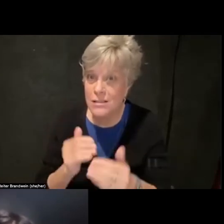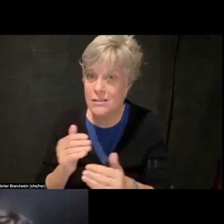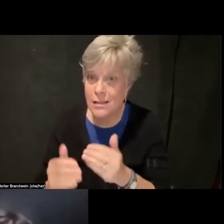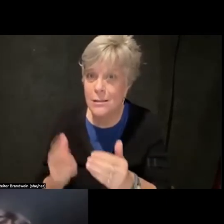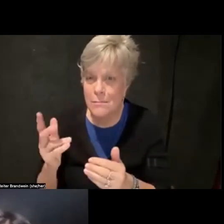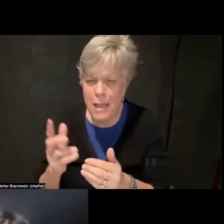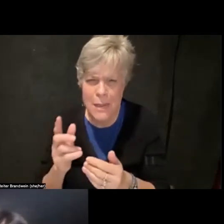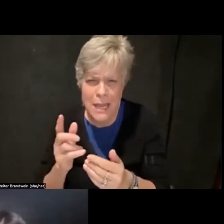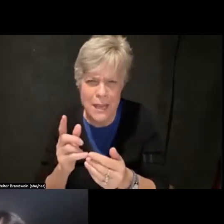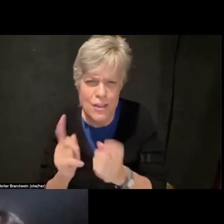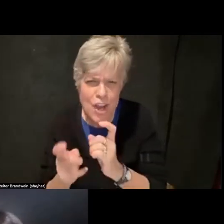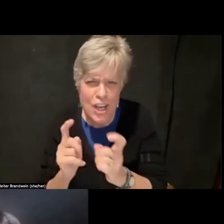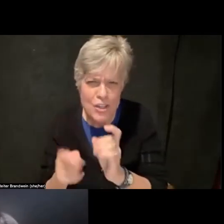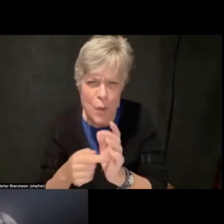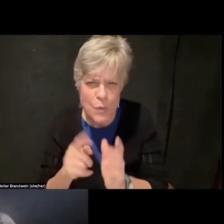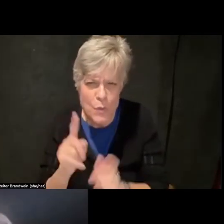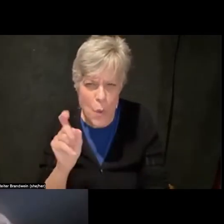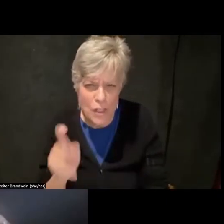one of the participants in my study,